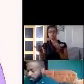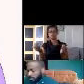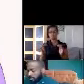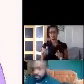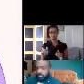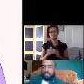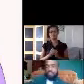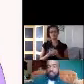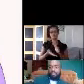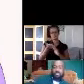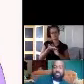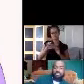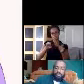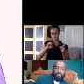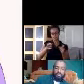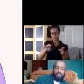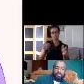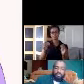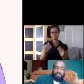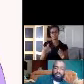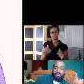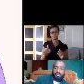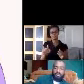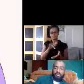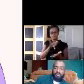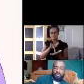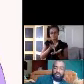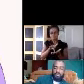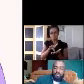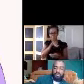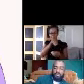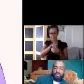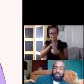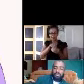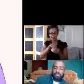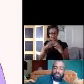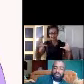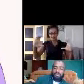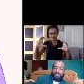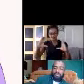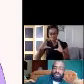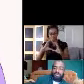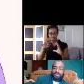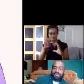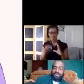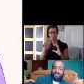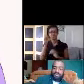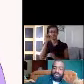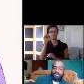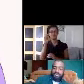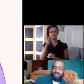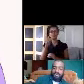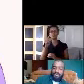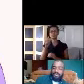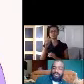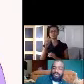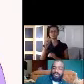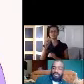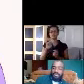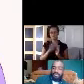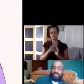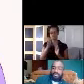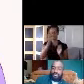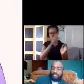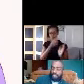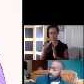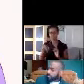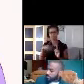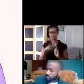the inside is theory of change and strategy, as well as vision, mission and purpose. And